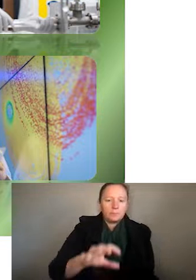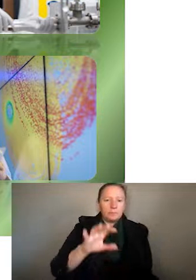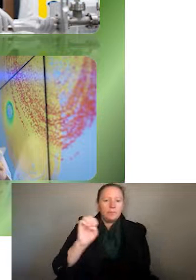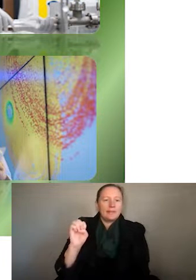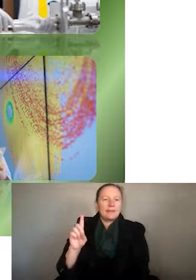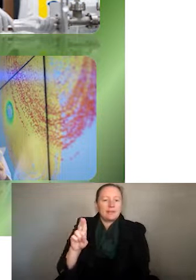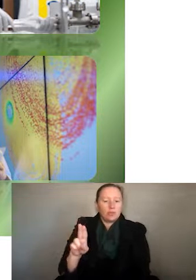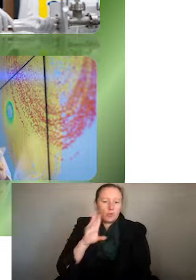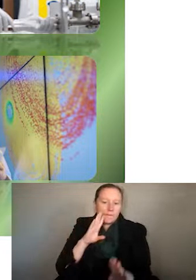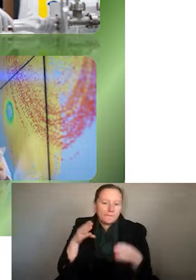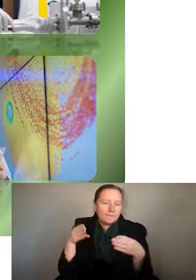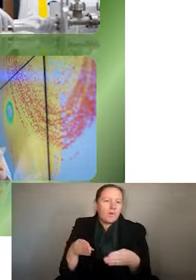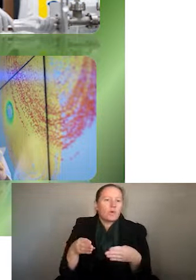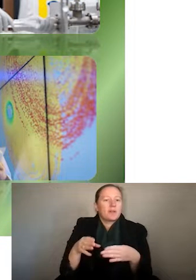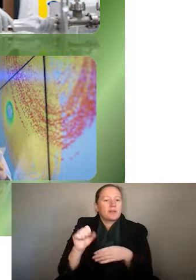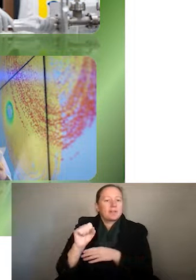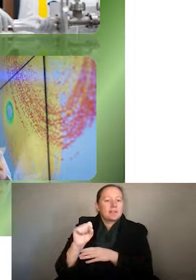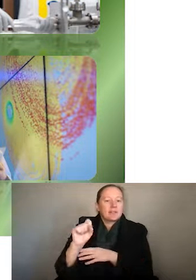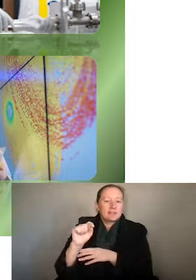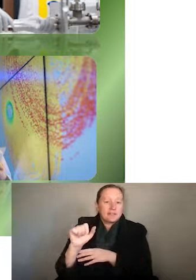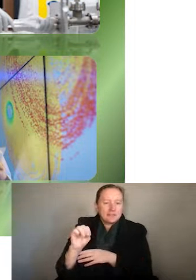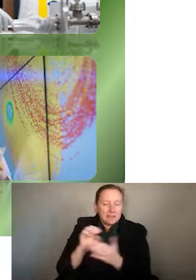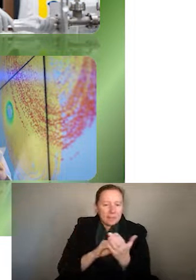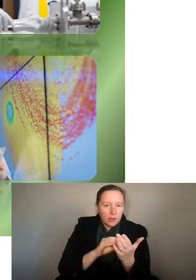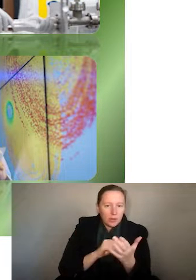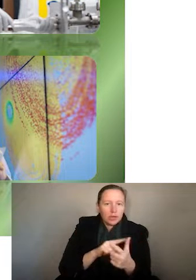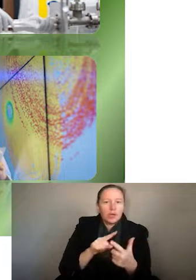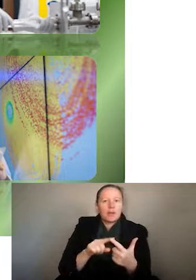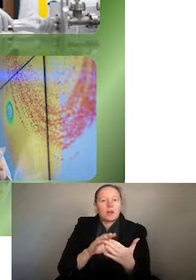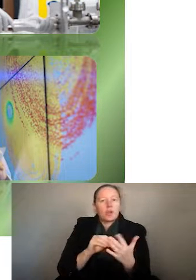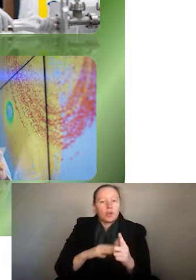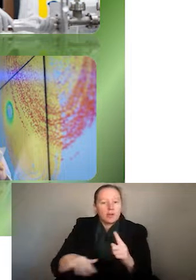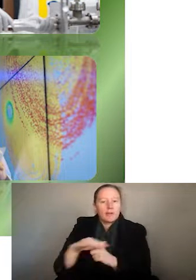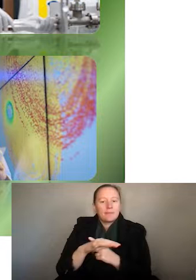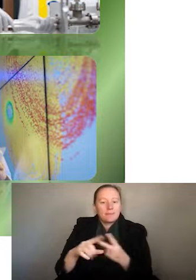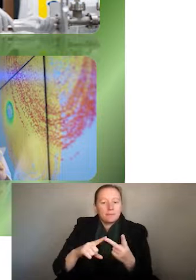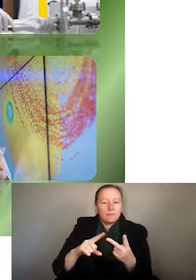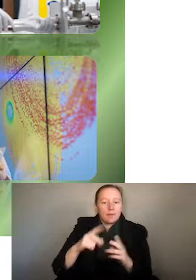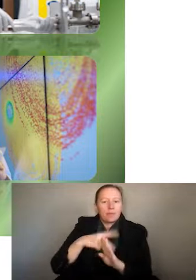STEM learning and learning environments, broadening participation and institutional capacity,